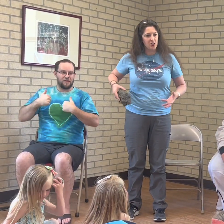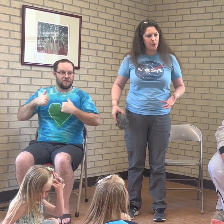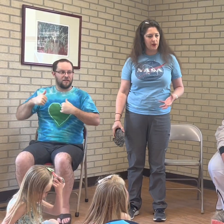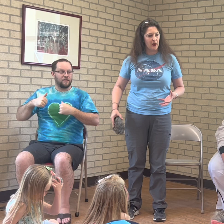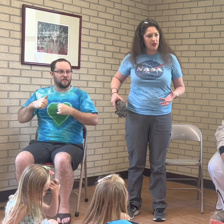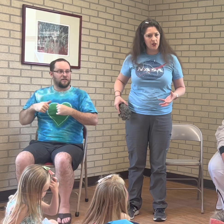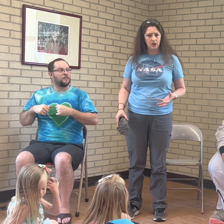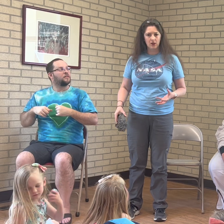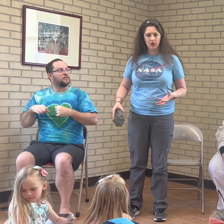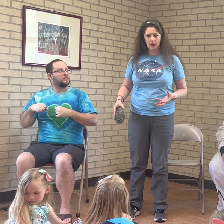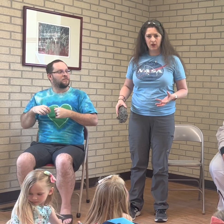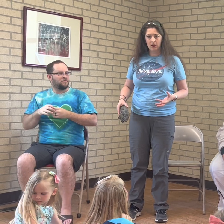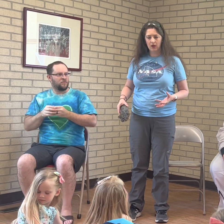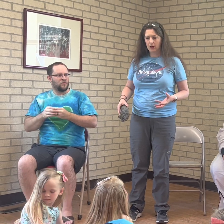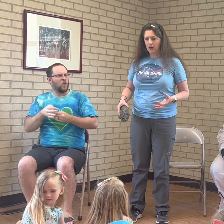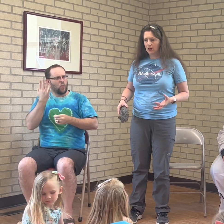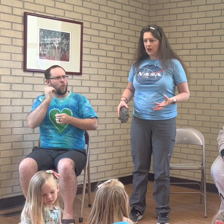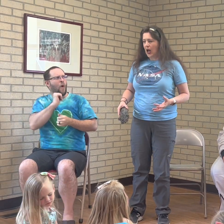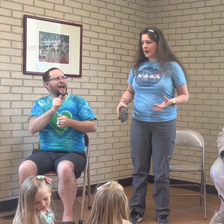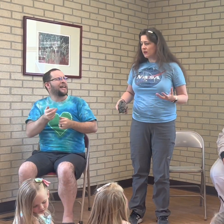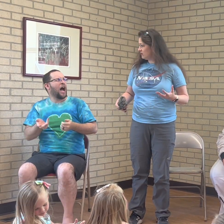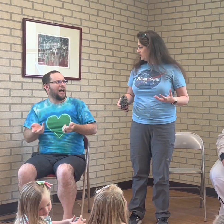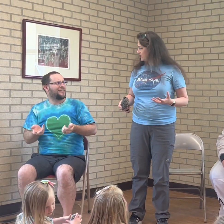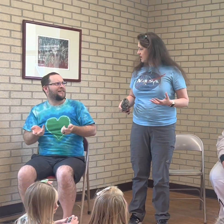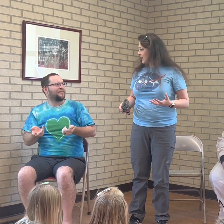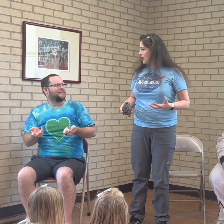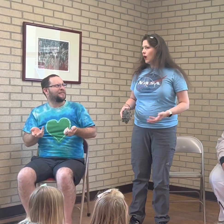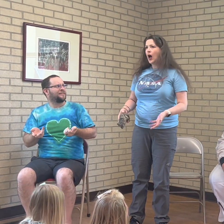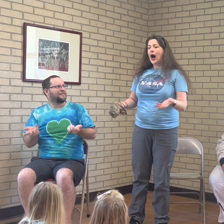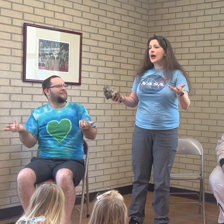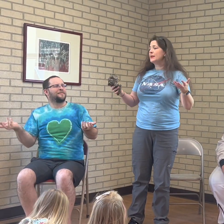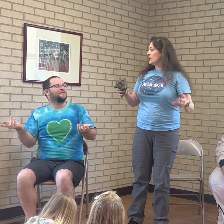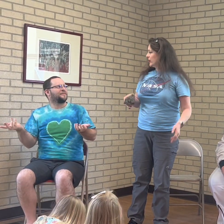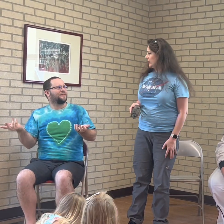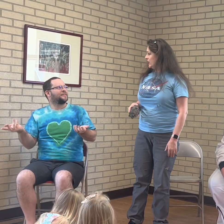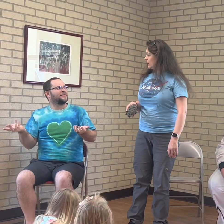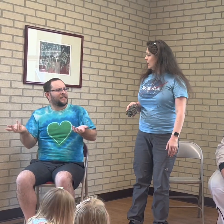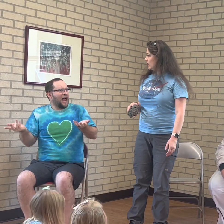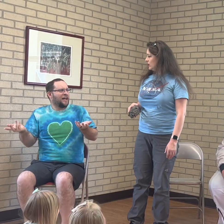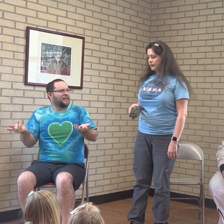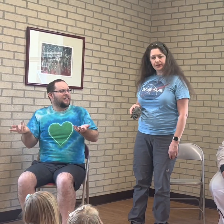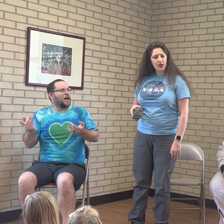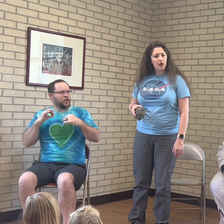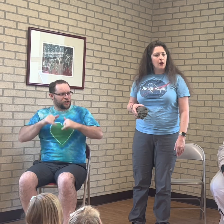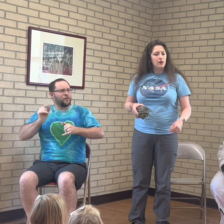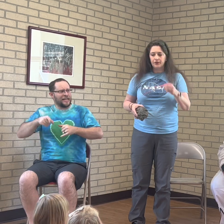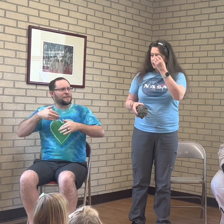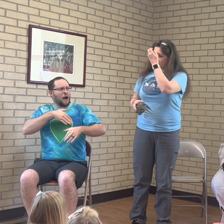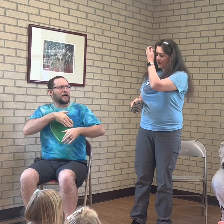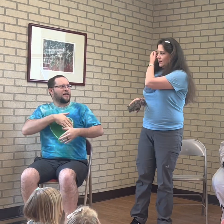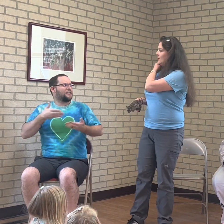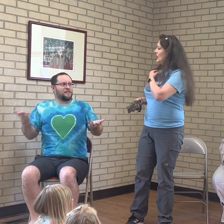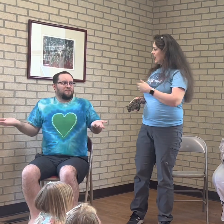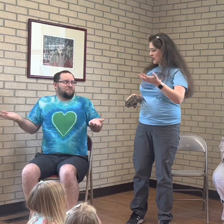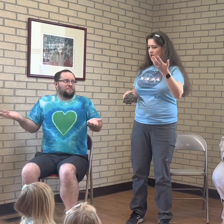can just put the rocks in? Audience: No! Mr. Aaron: Why not? Dr. Shannon: I mean really! Mr. Aaron: Yeah! The suit needs pockets.